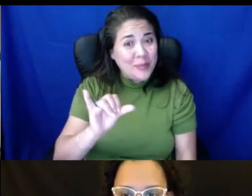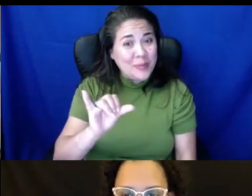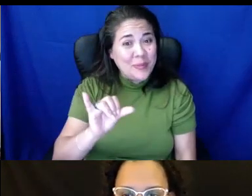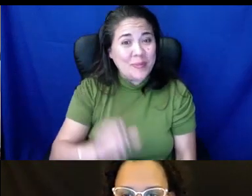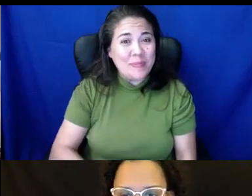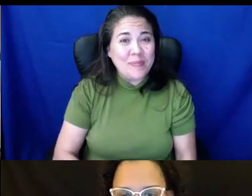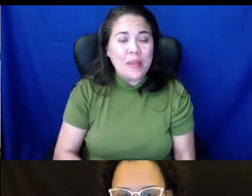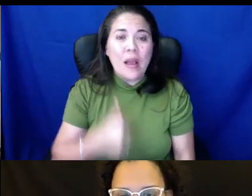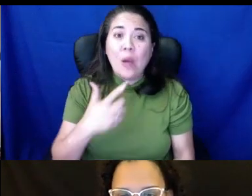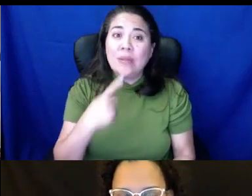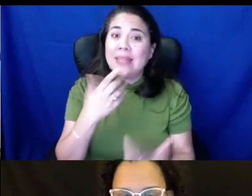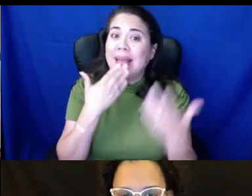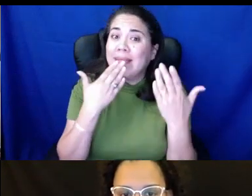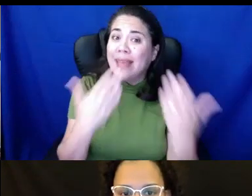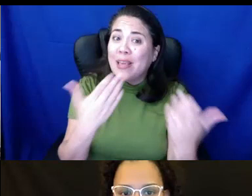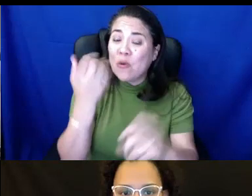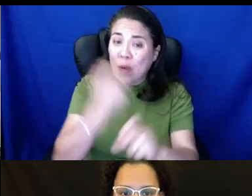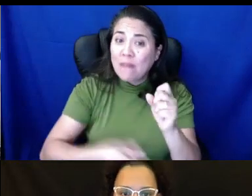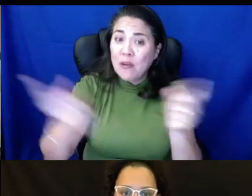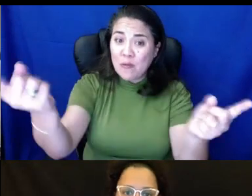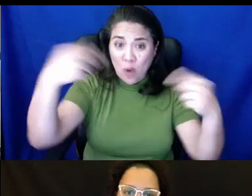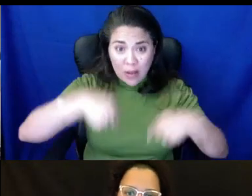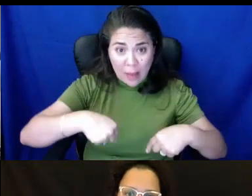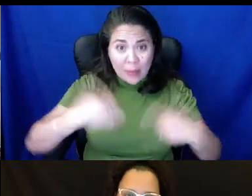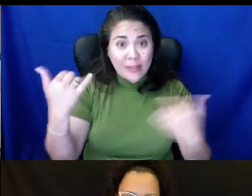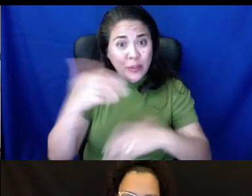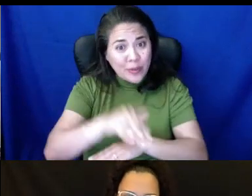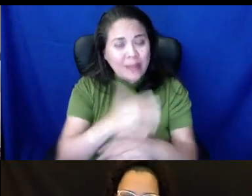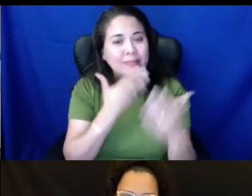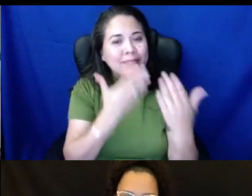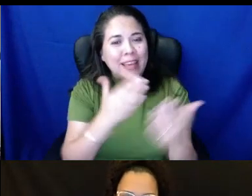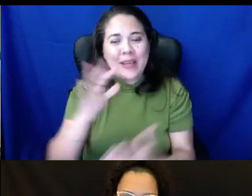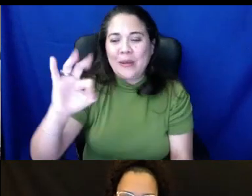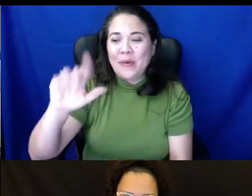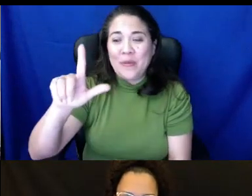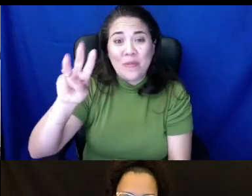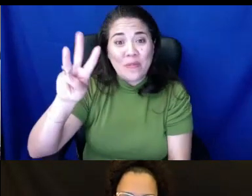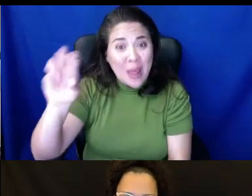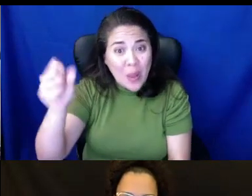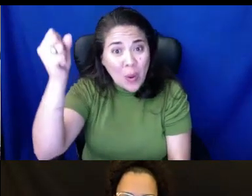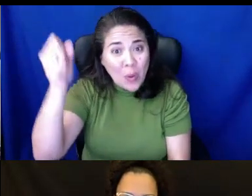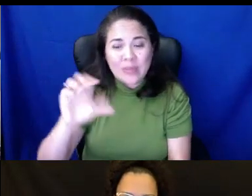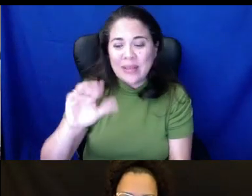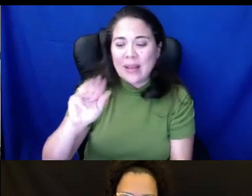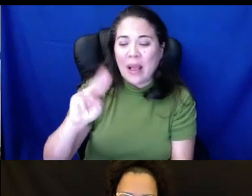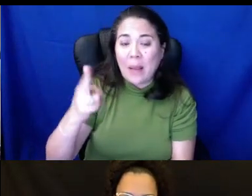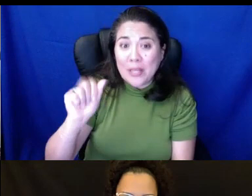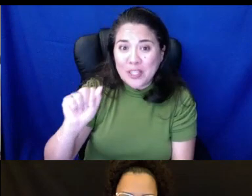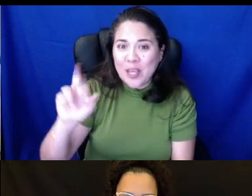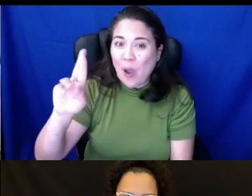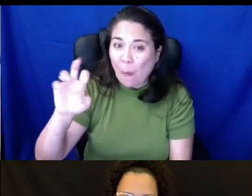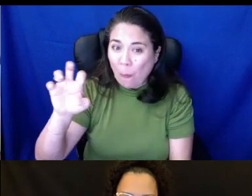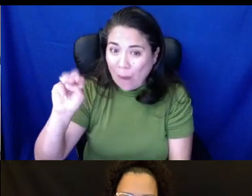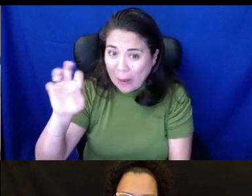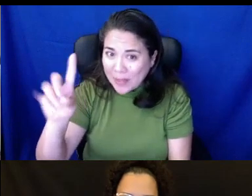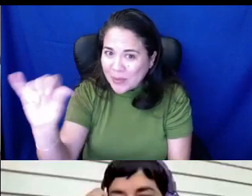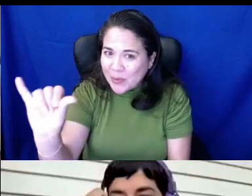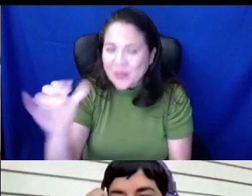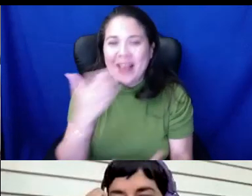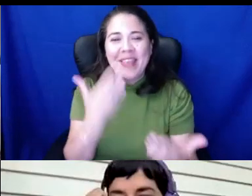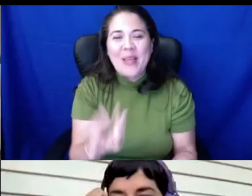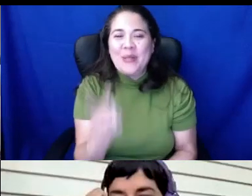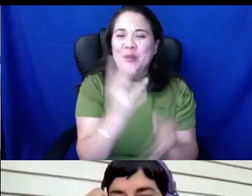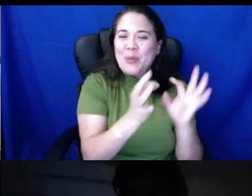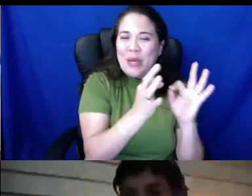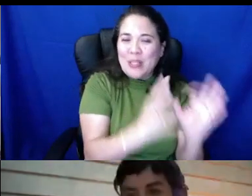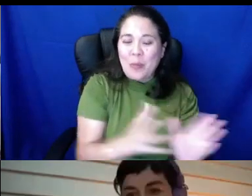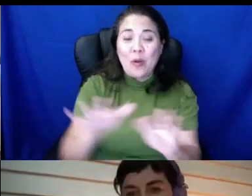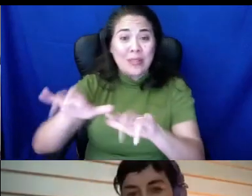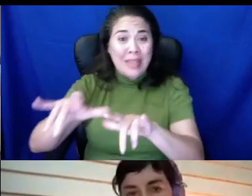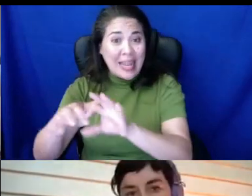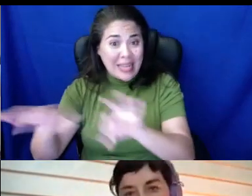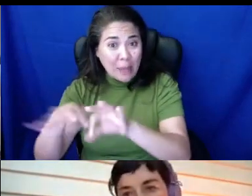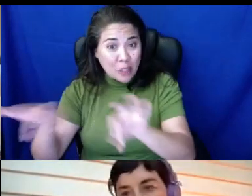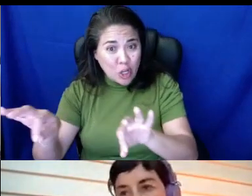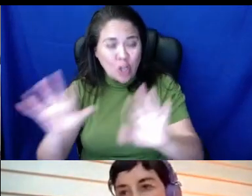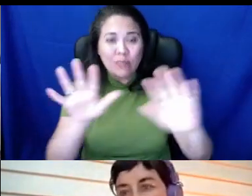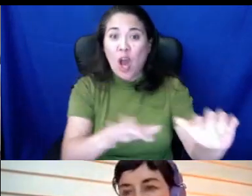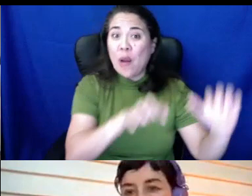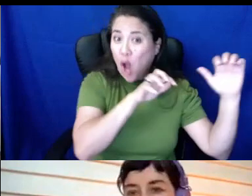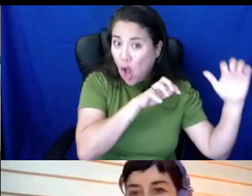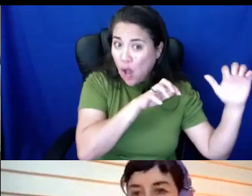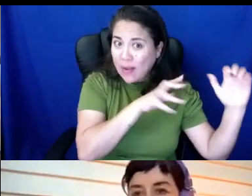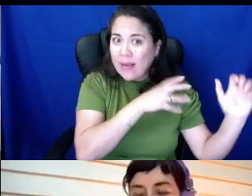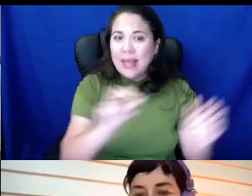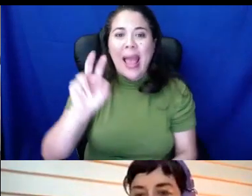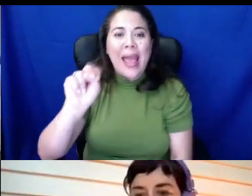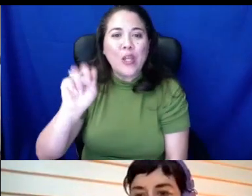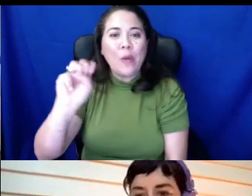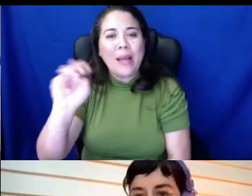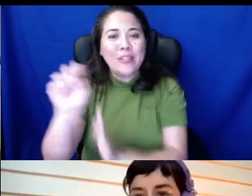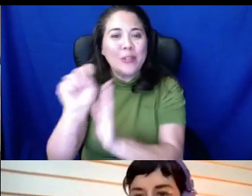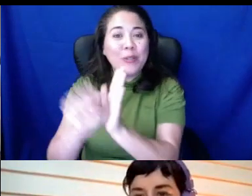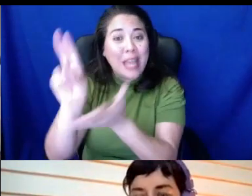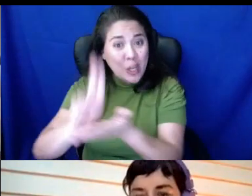Tonya Suther: So I want to thank everyone for being here, thank you to the fellows cammisa and Raymond as well, and thank you so much to our interpreters and our CAP shiners our public audience and to new Mexico State University for hosting this event.